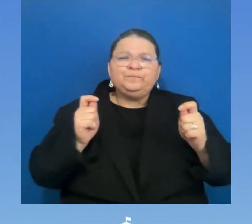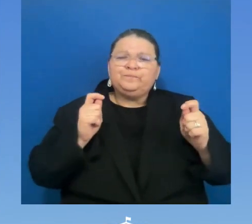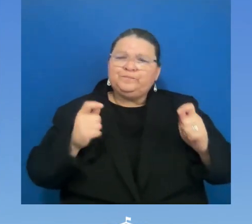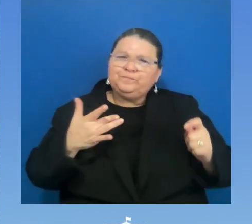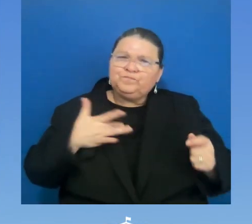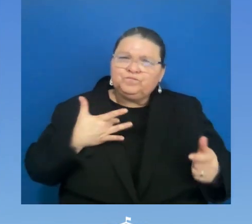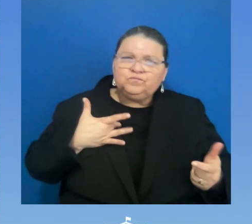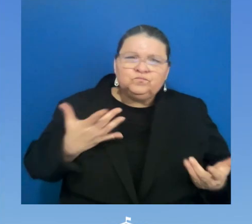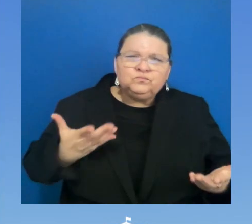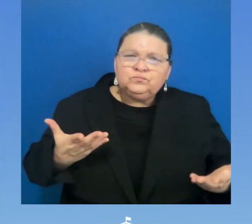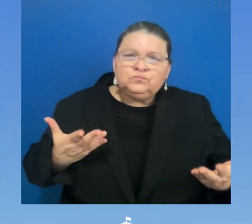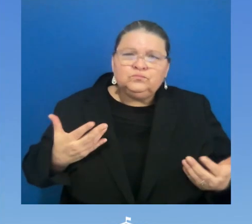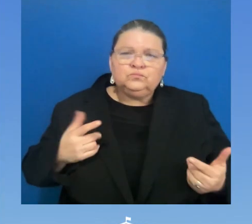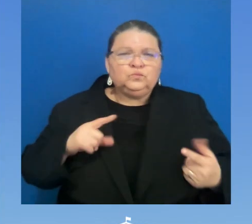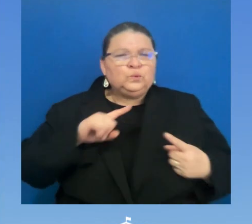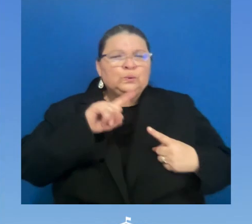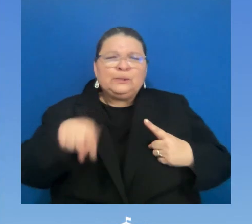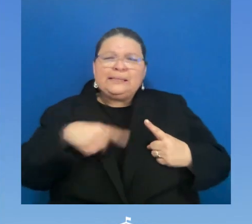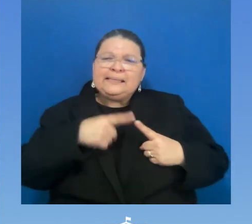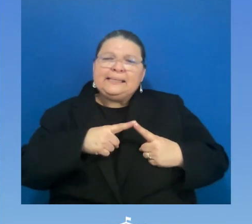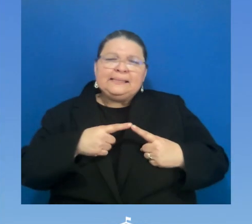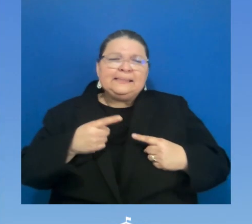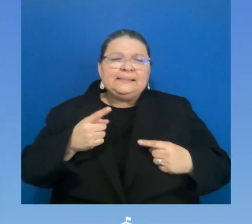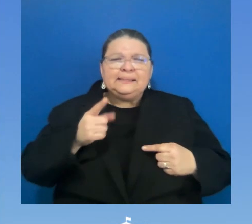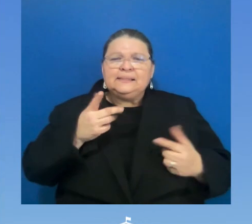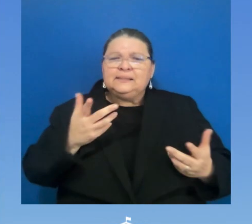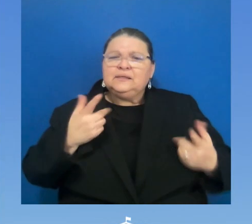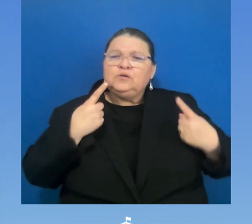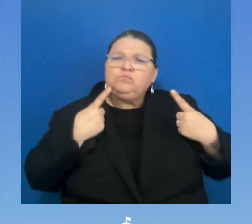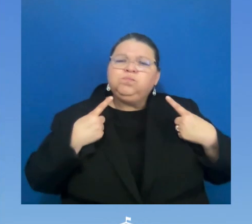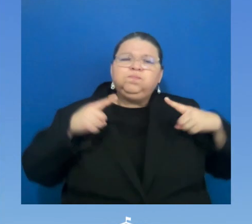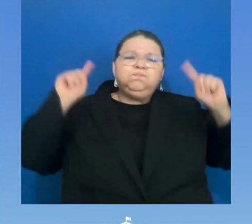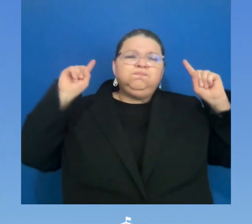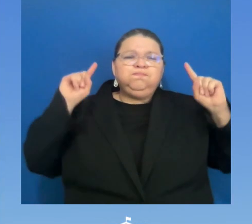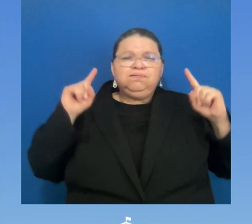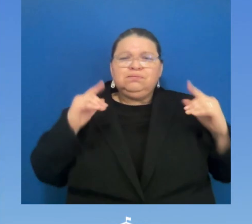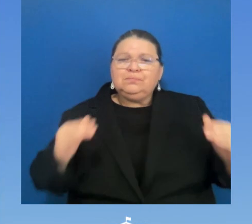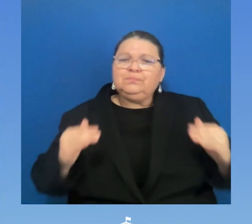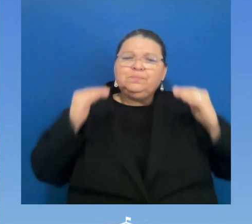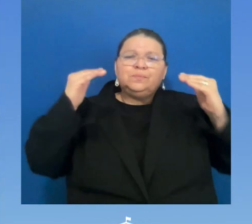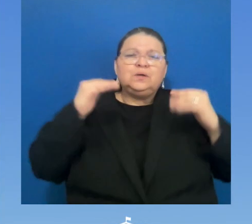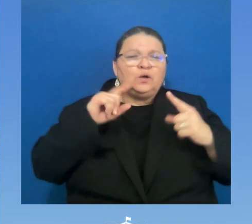Ms. Scurry: I think what's important to note: When you get on the U.S. women's national team,